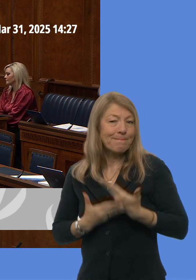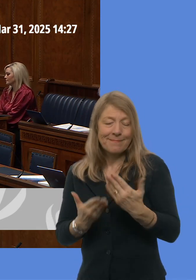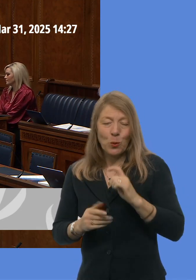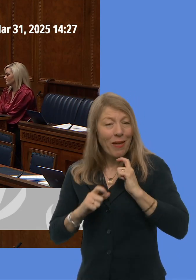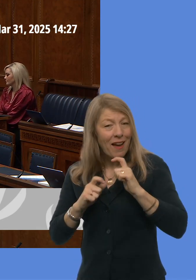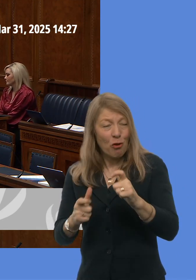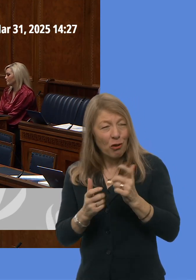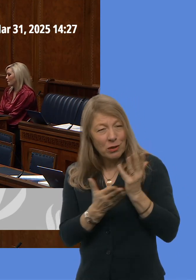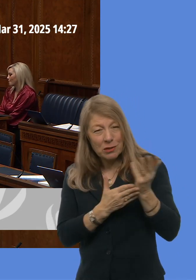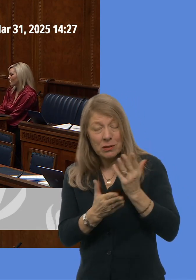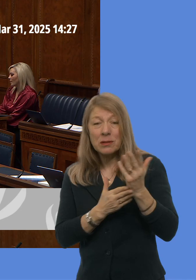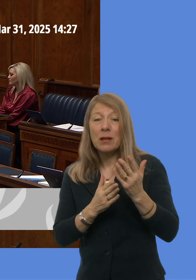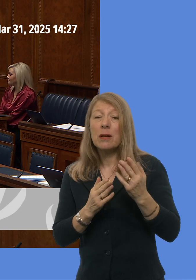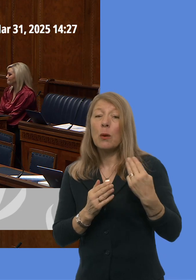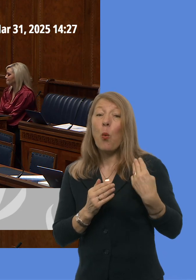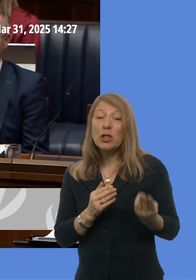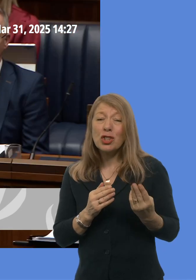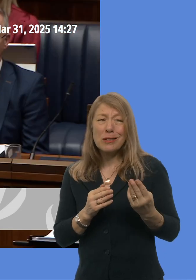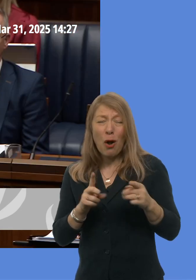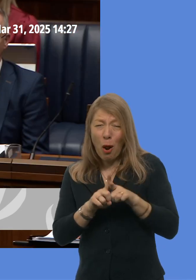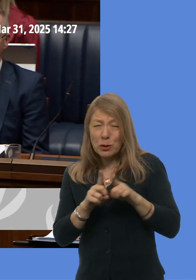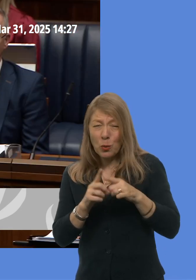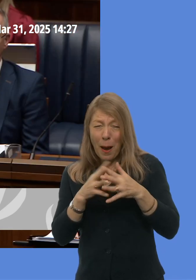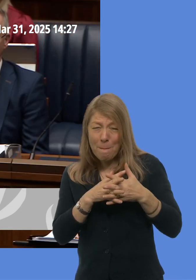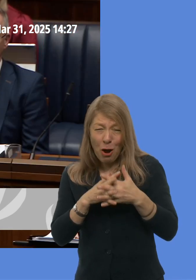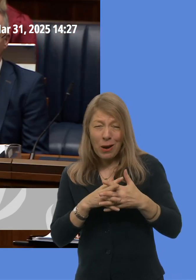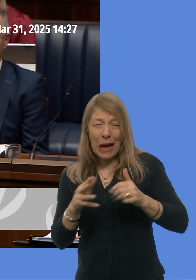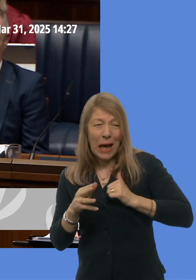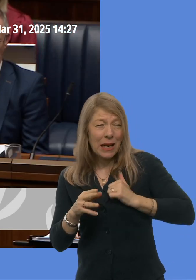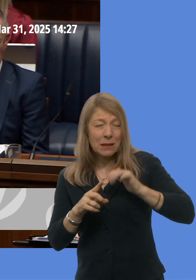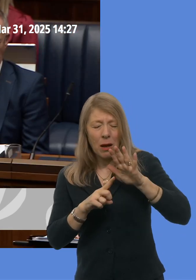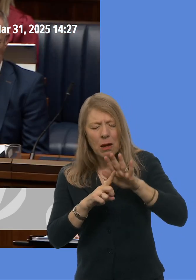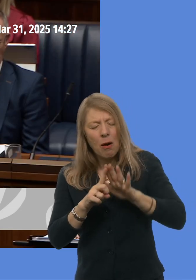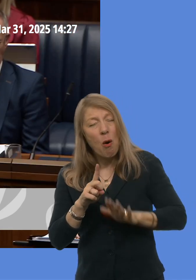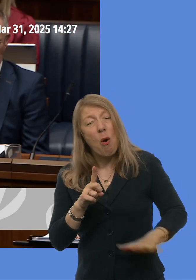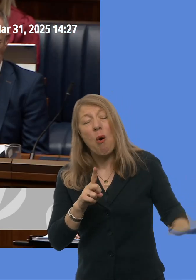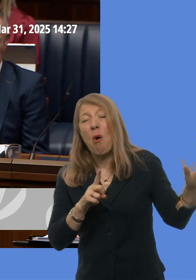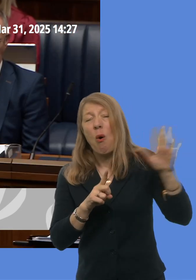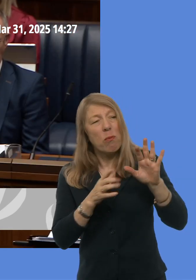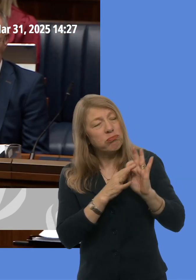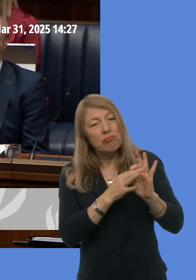across the US and Canada, where economic opportunities, strategic partnerships and policy innovations can help us